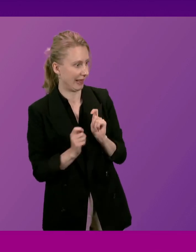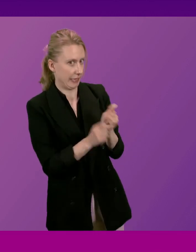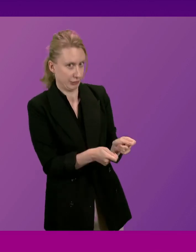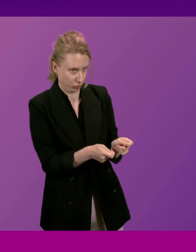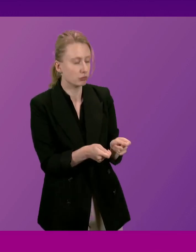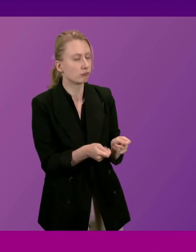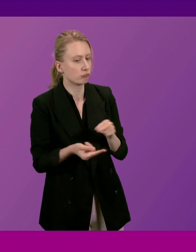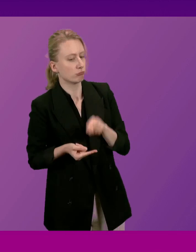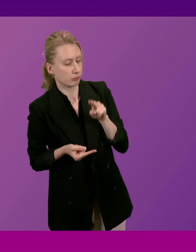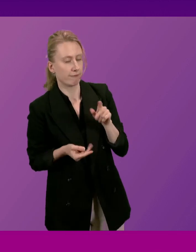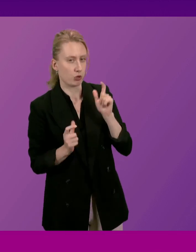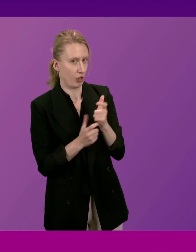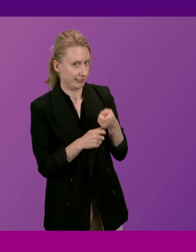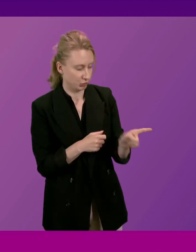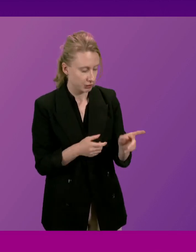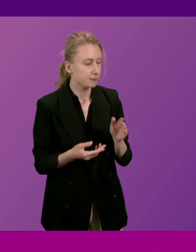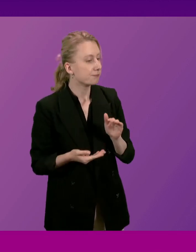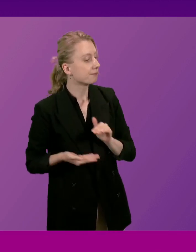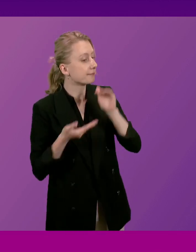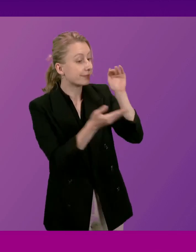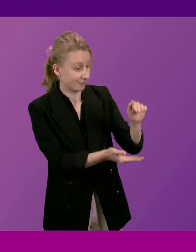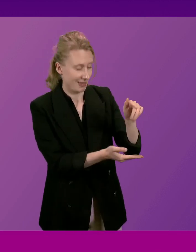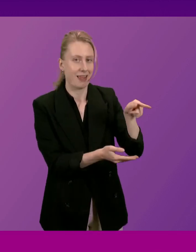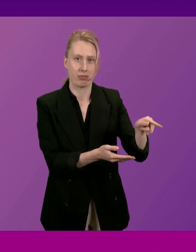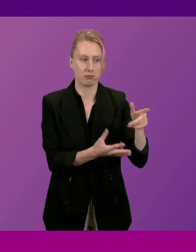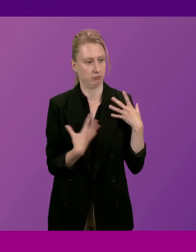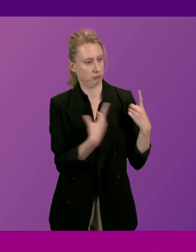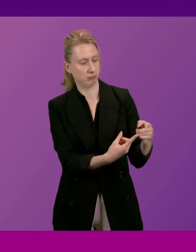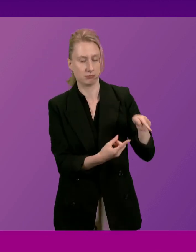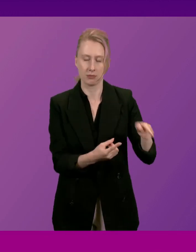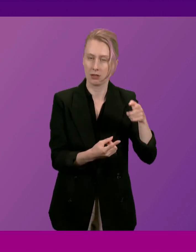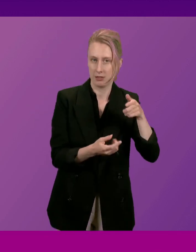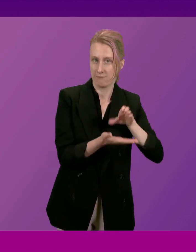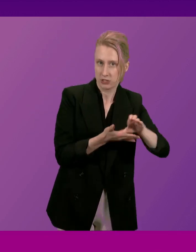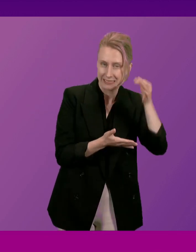for colleges in this year’s budget. It is then for the funding council to take such decisions independently of Government, which is what the law requires.